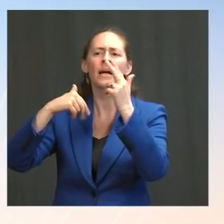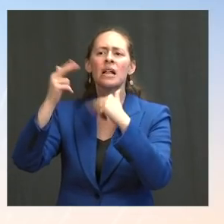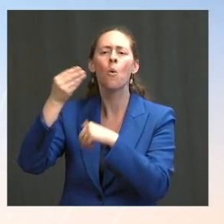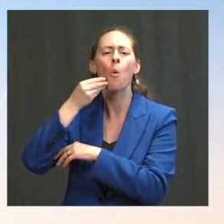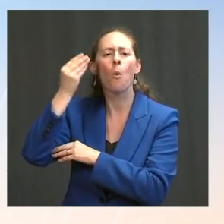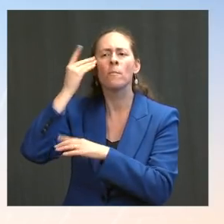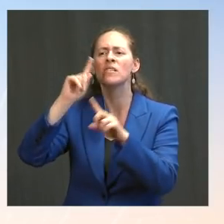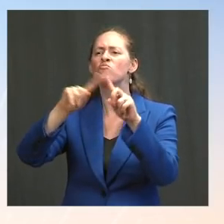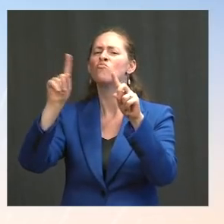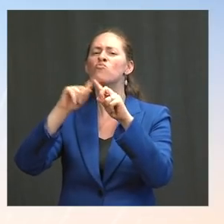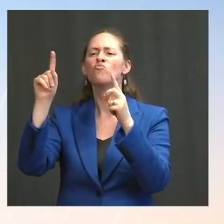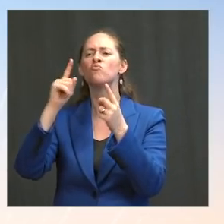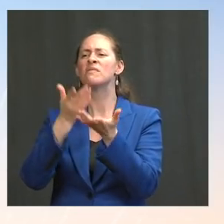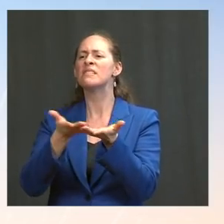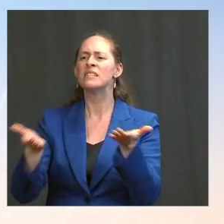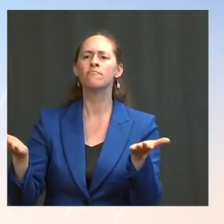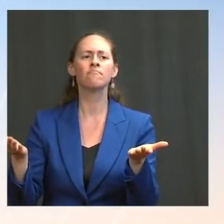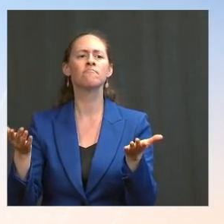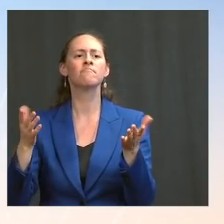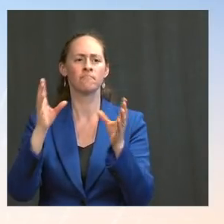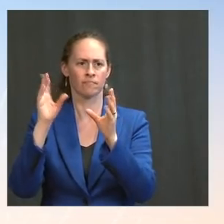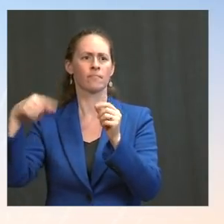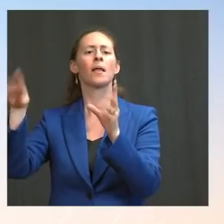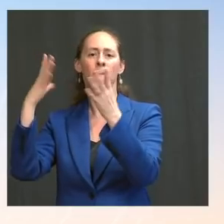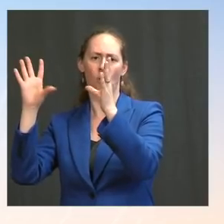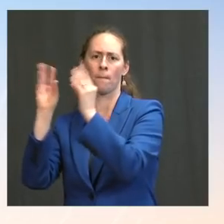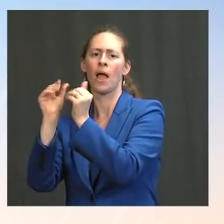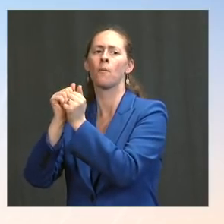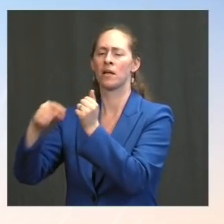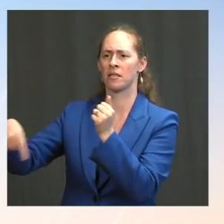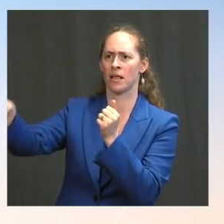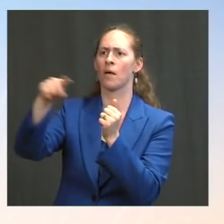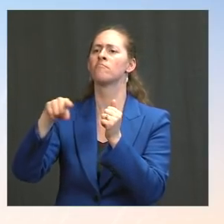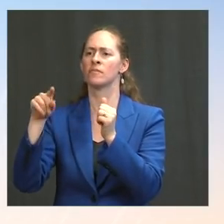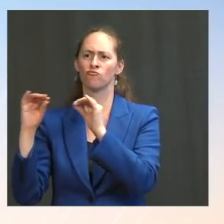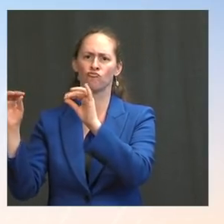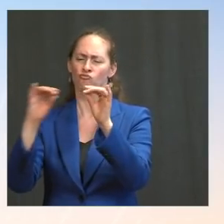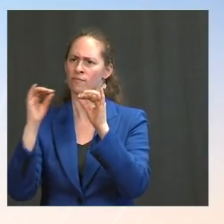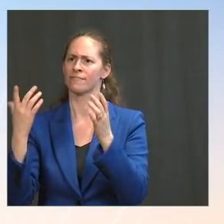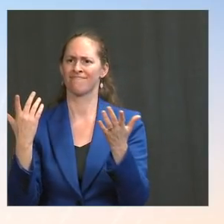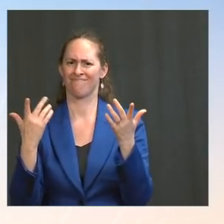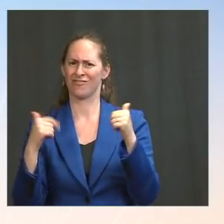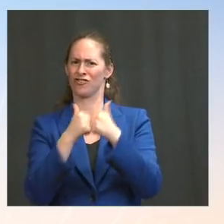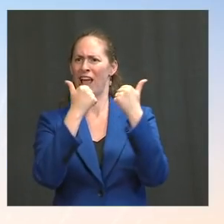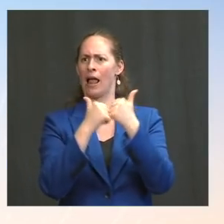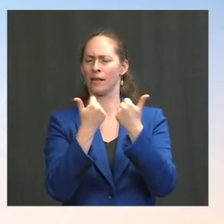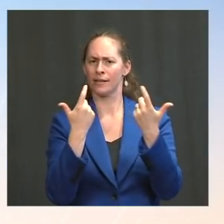with affordable housing and labor leaders to ensure the challenges in the homebuilding supply chain are thoroughly understood from every angle